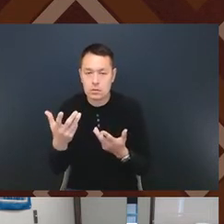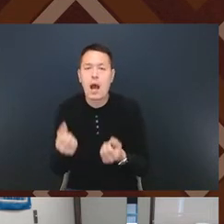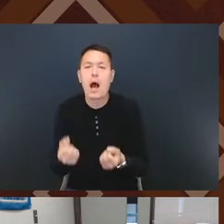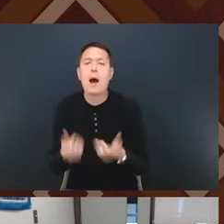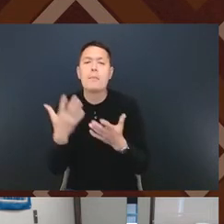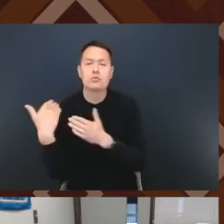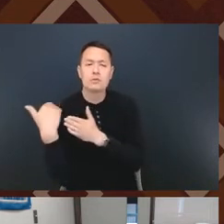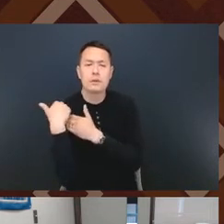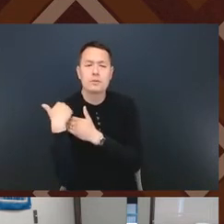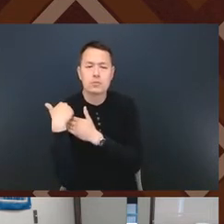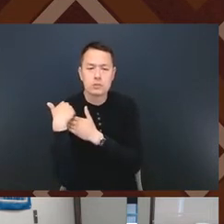Right.